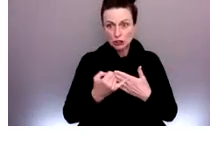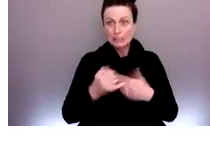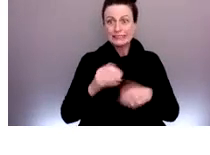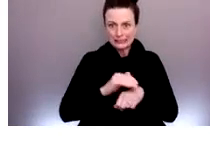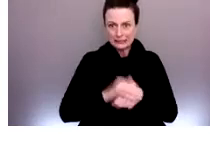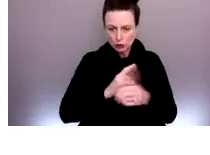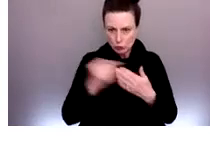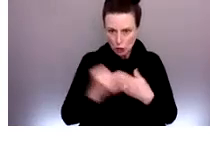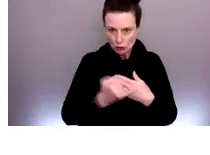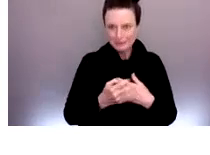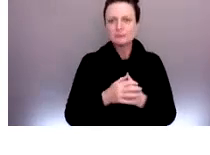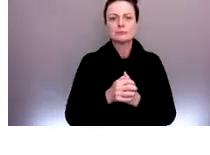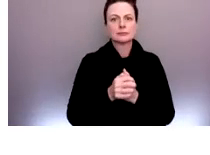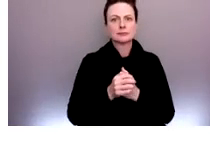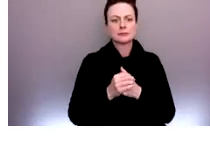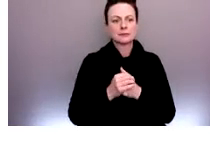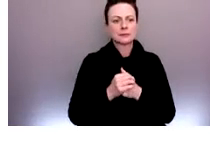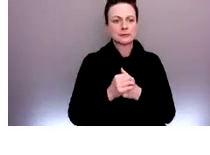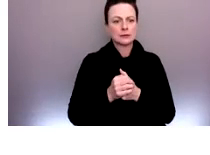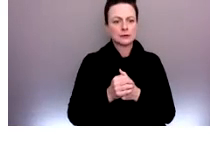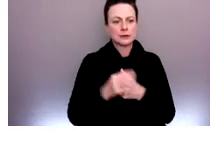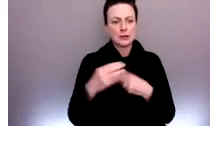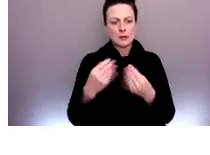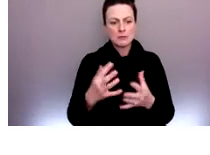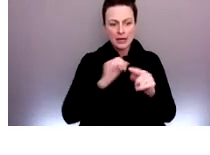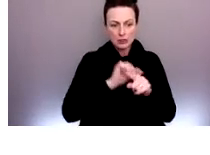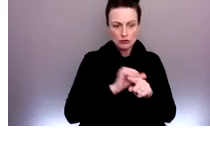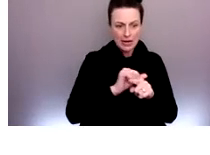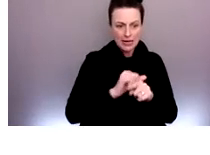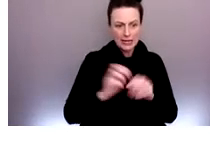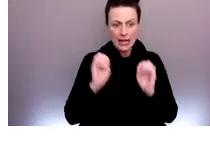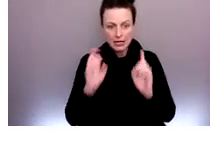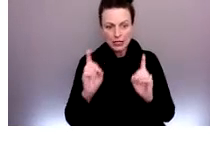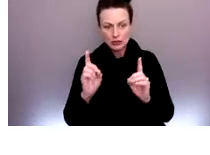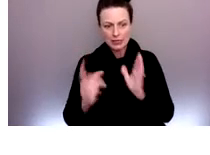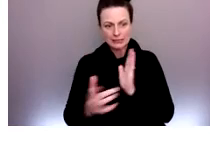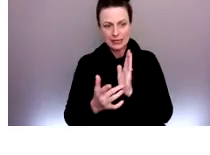By providing training, education, and technical assistance to ensure